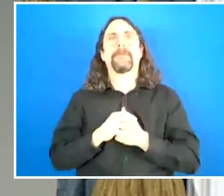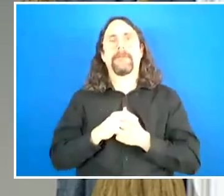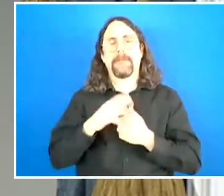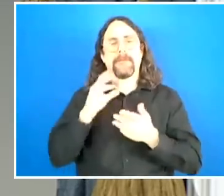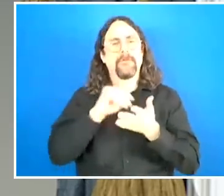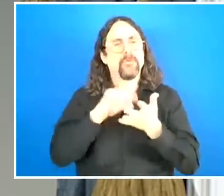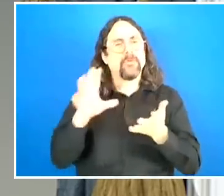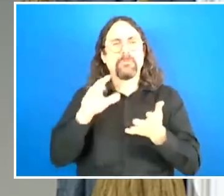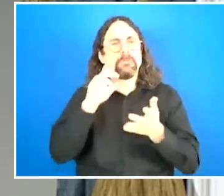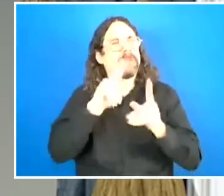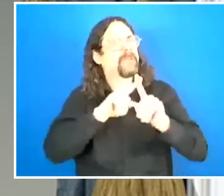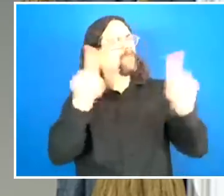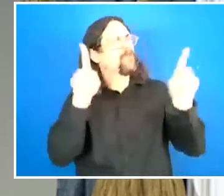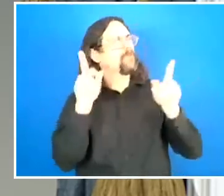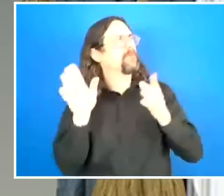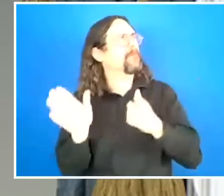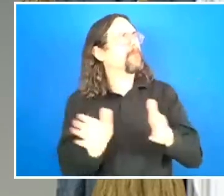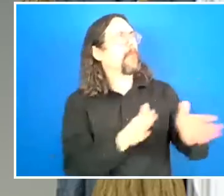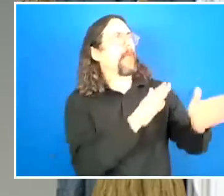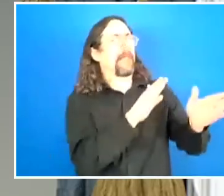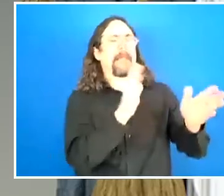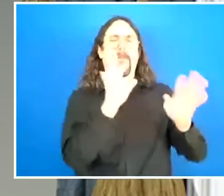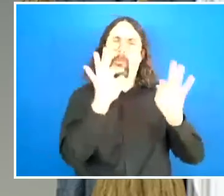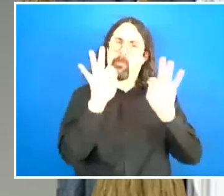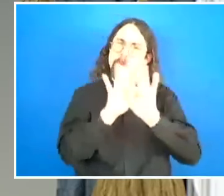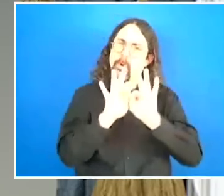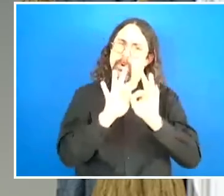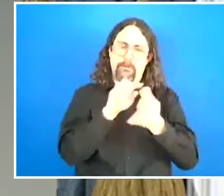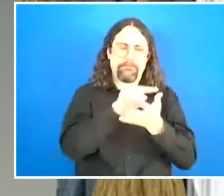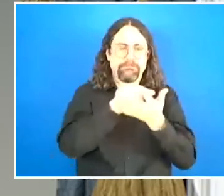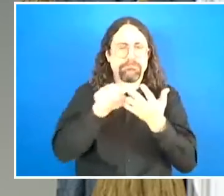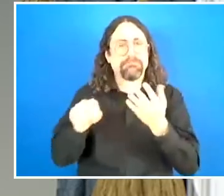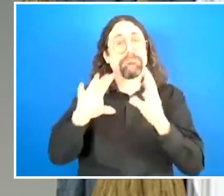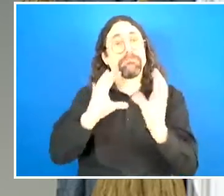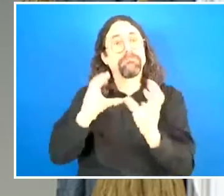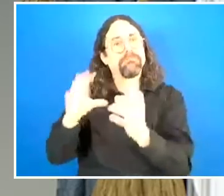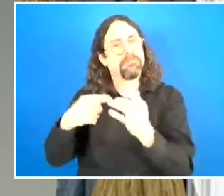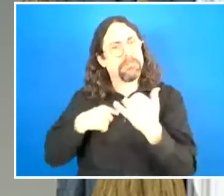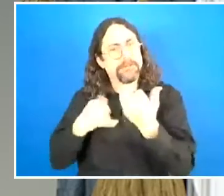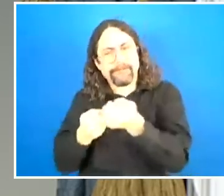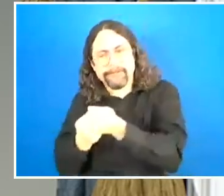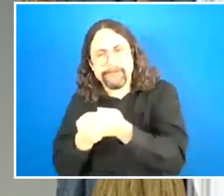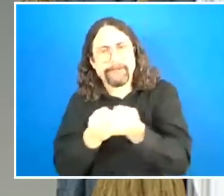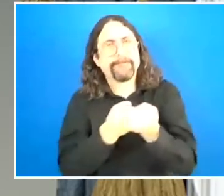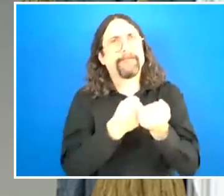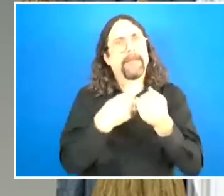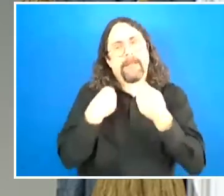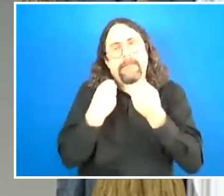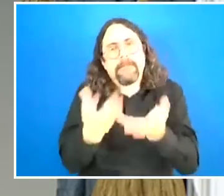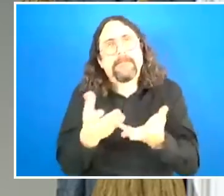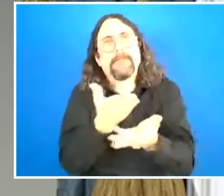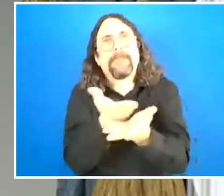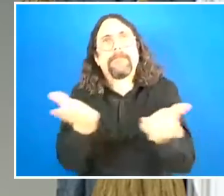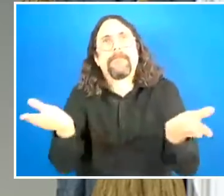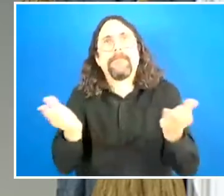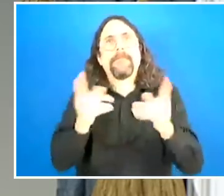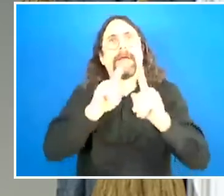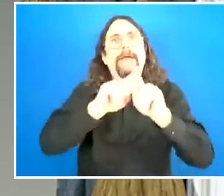THE GREATEST XETENT POSSIBLE. THERE ARE MULTIPLE SCENARIOS THAT WE ARE MDEOLLING ABOUT SUMMER SCHOOL THAT WE